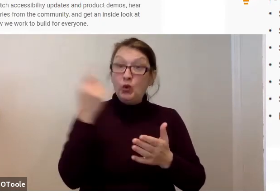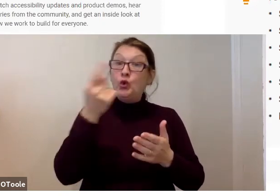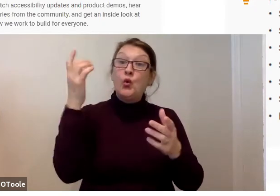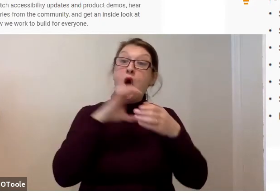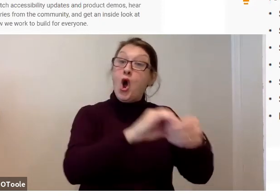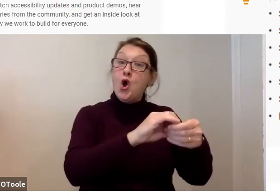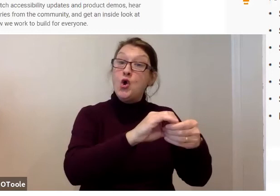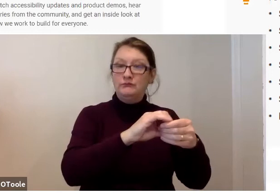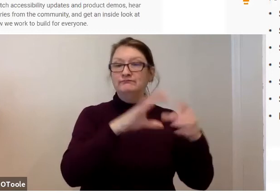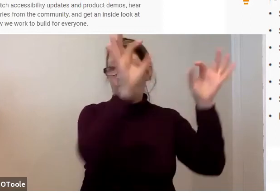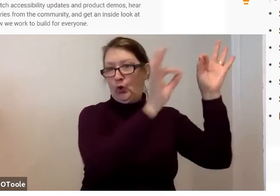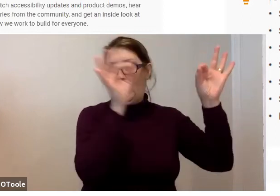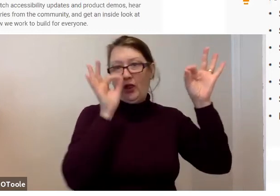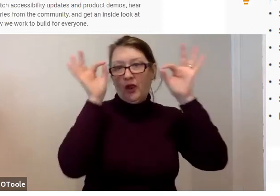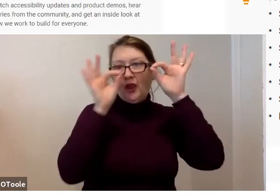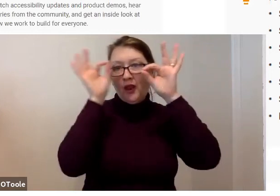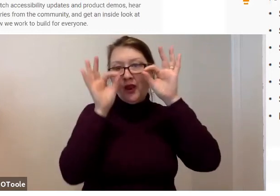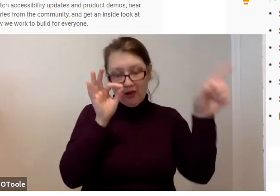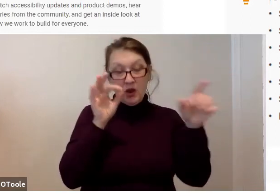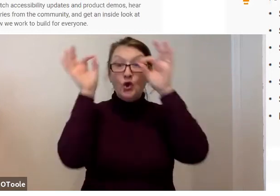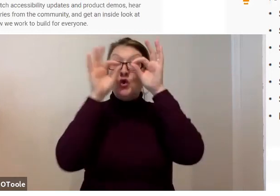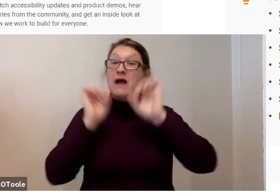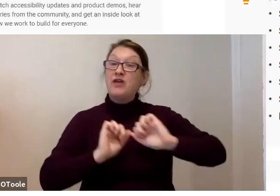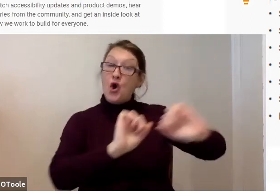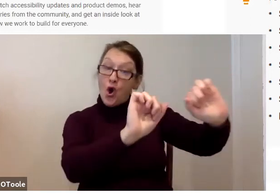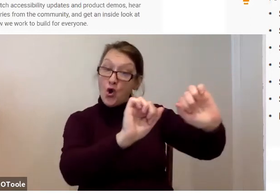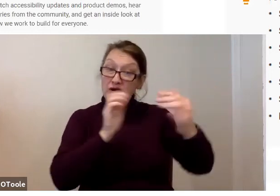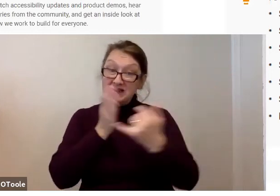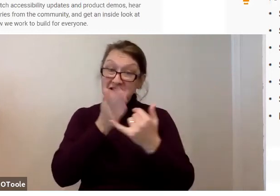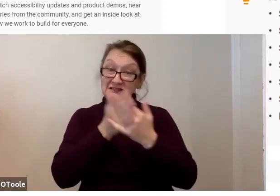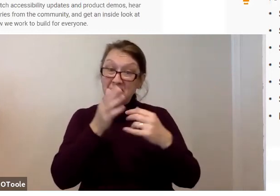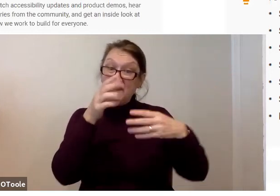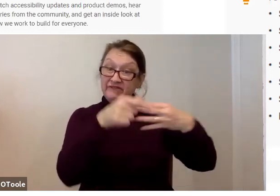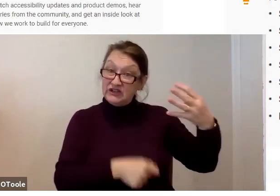Google has its own excess ability feature but it does not directly linked to you too.